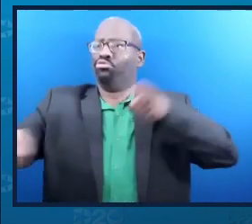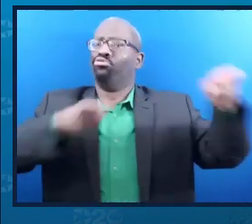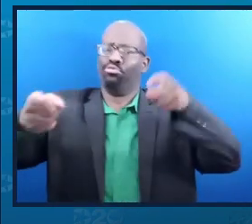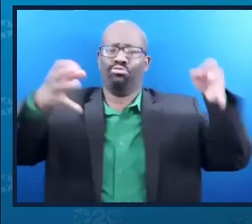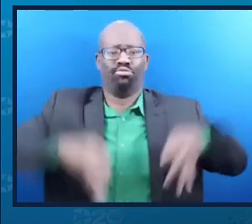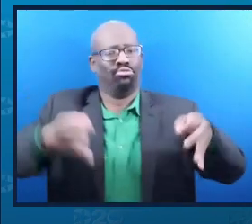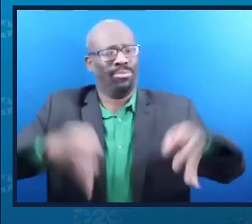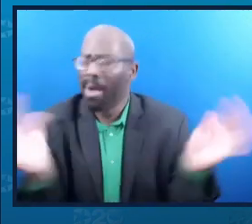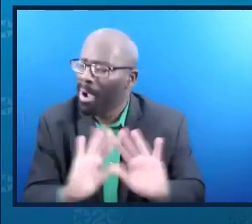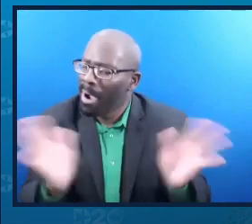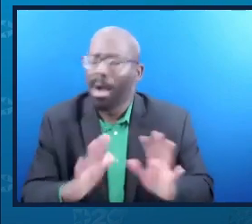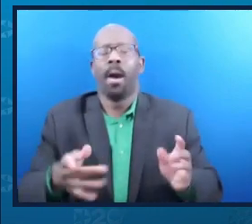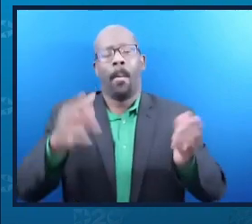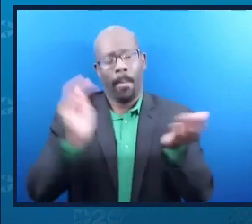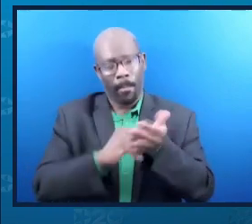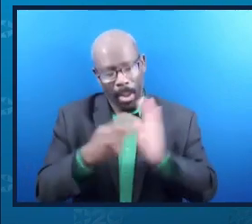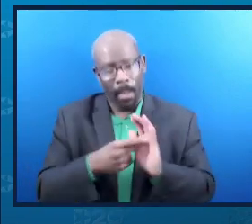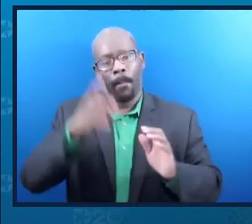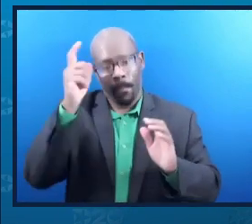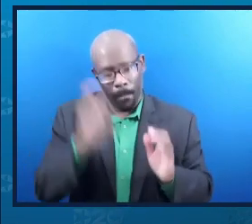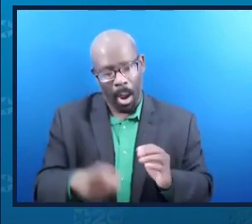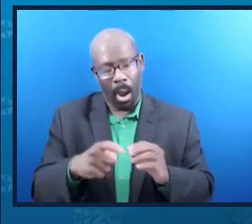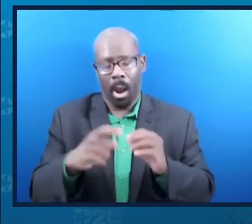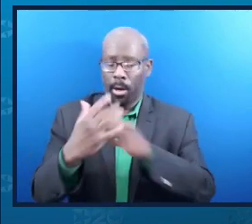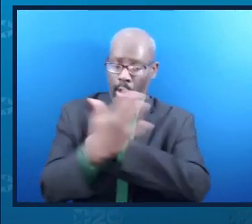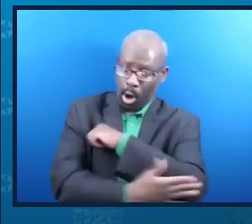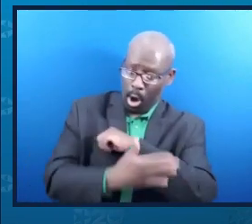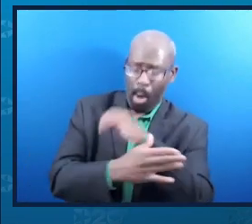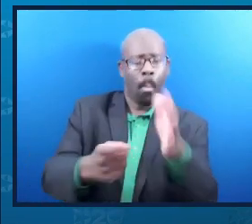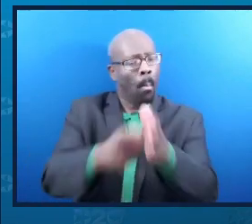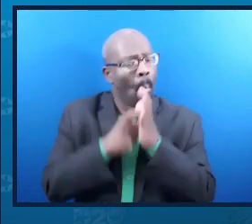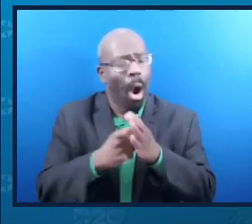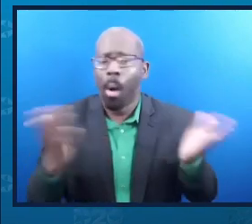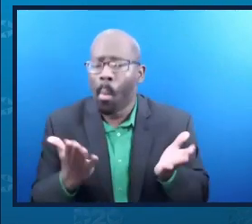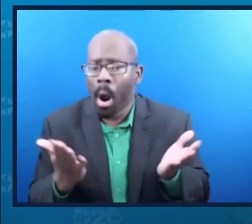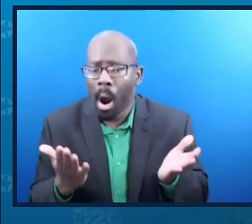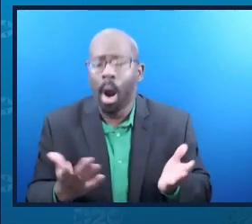DEMOCRACY WAS NEVER MEANT TO BE TRANSACTIONAL, YOU GIVE ME YOUR